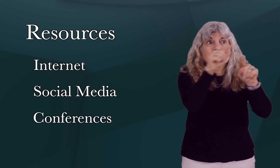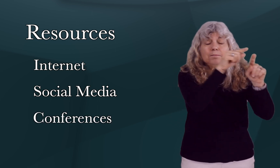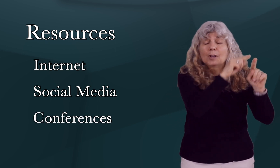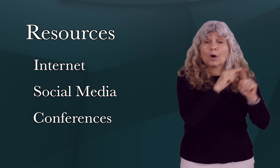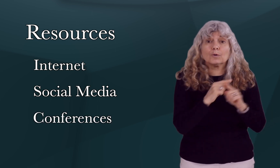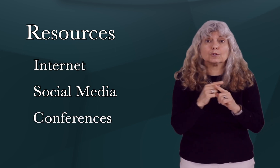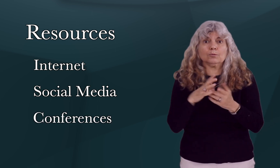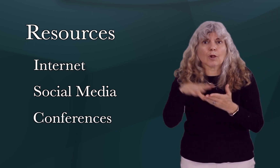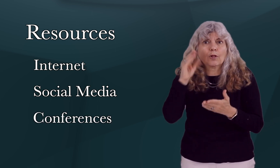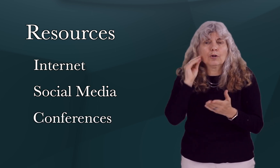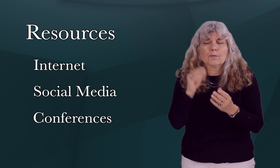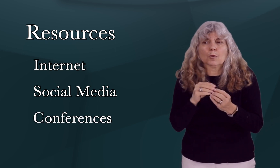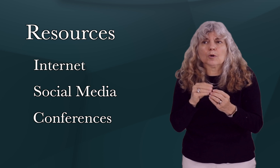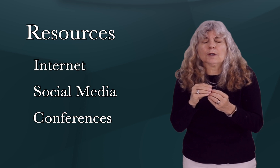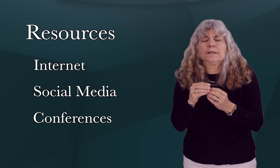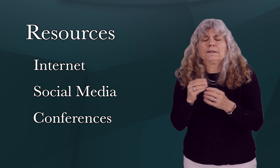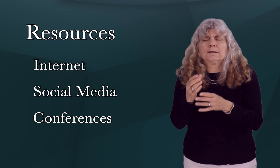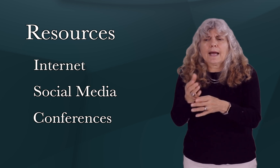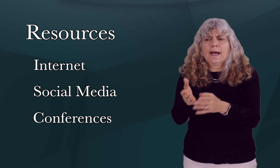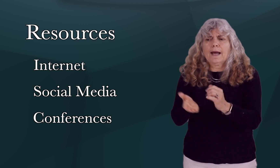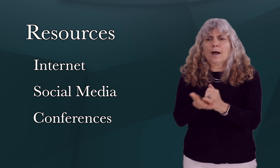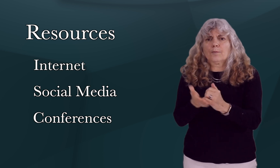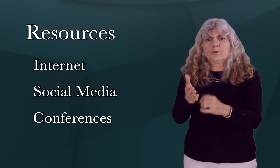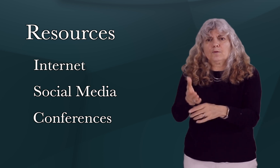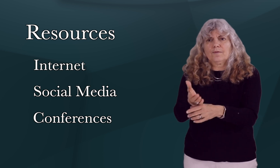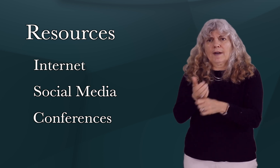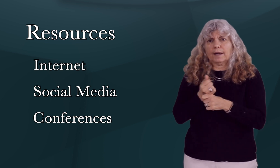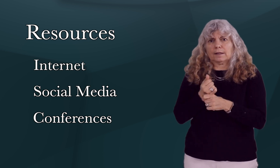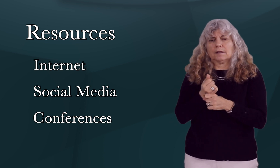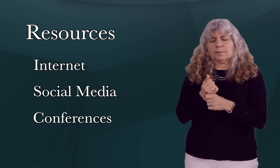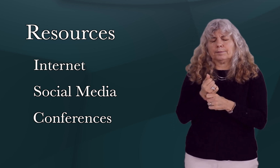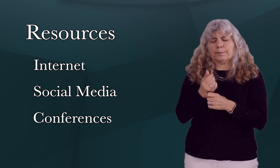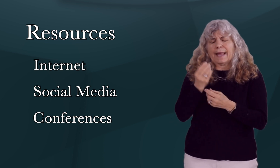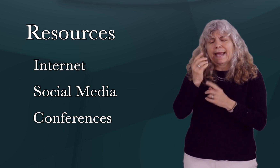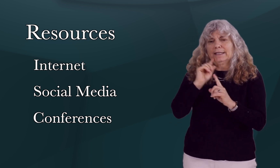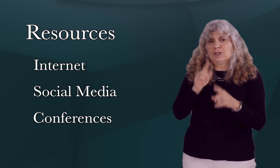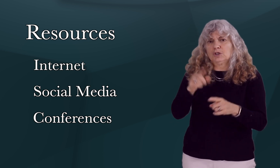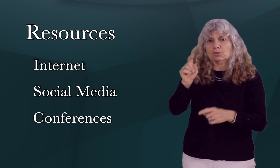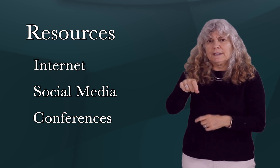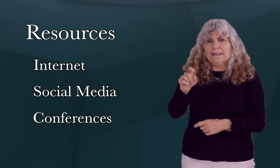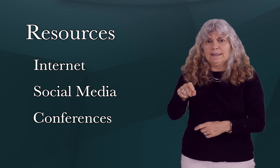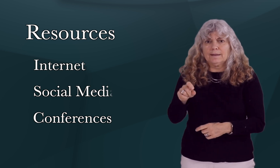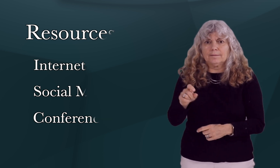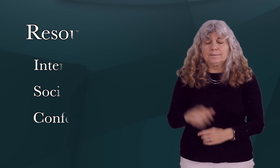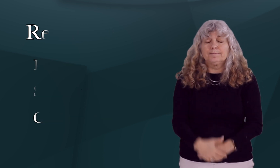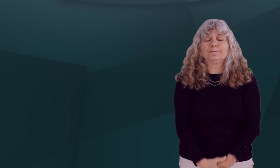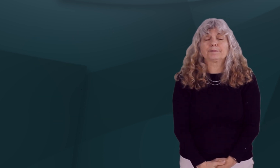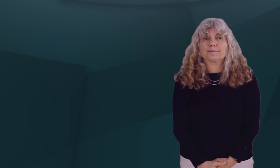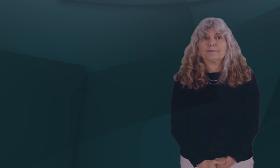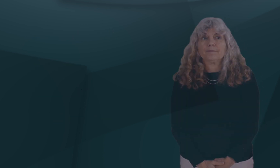For example, there are conferences you can attend to learn more about how to work with your child and find the answers you need.